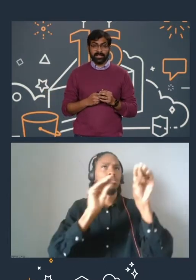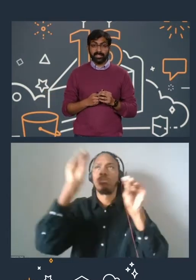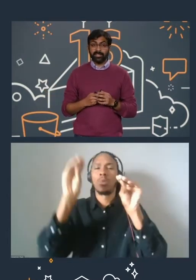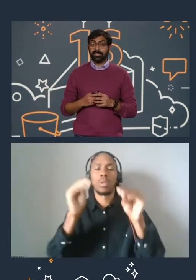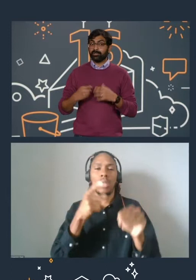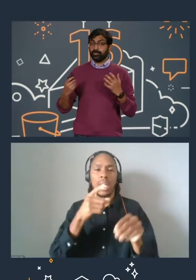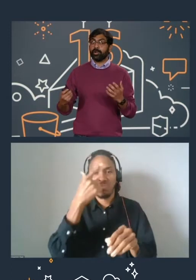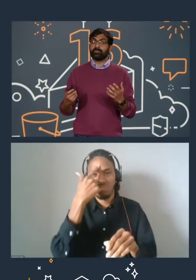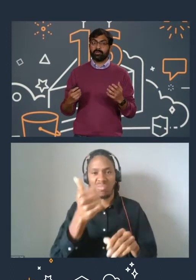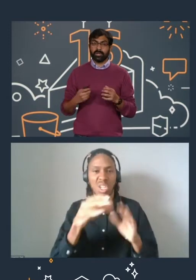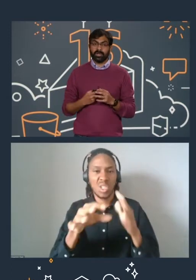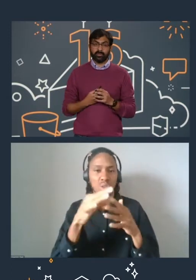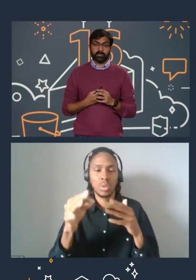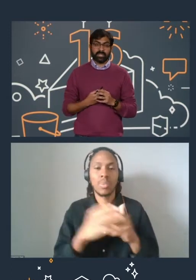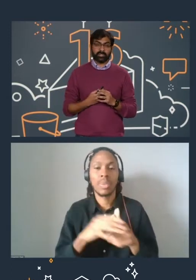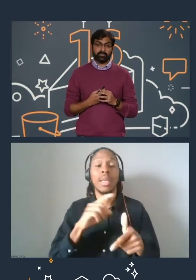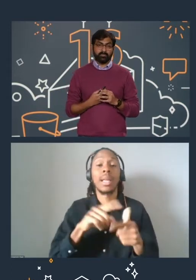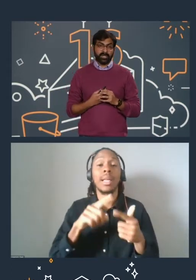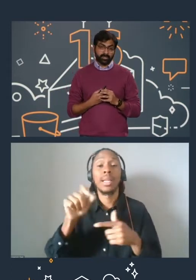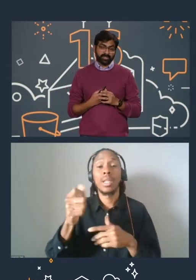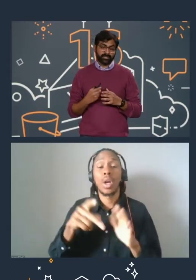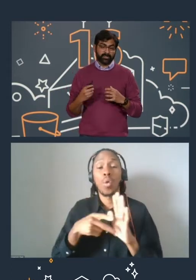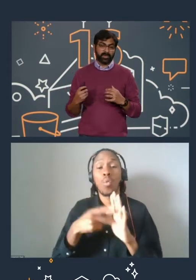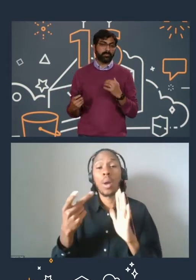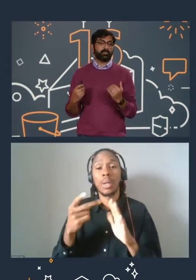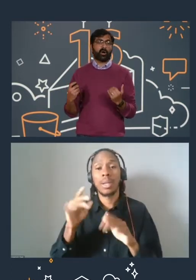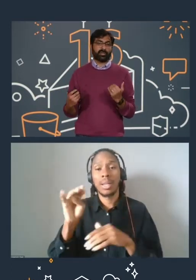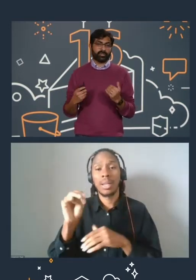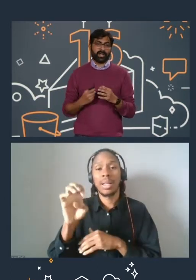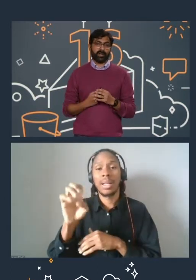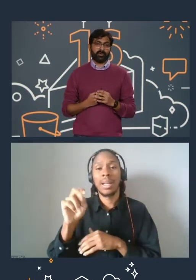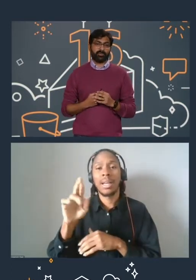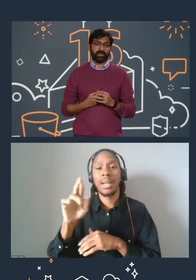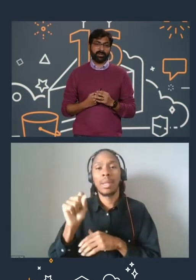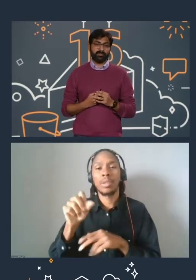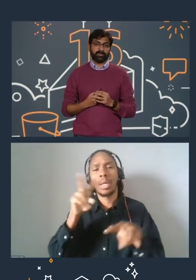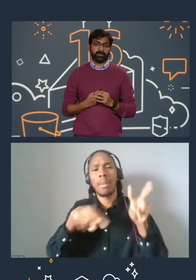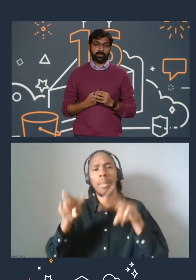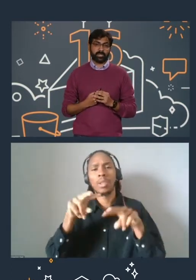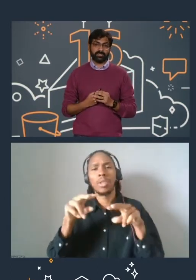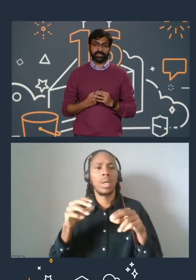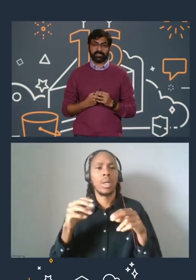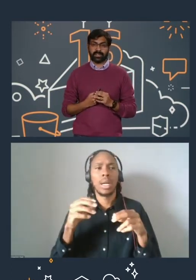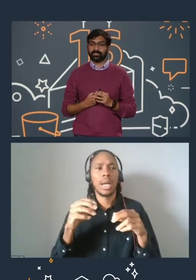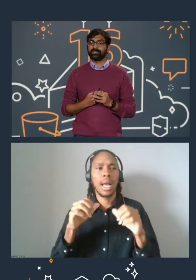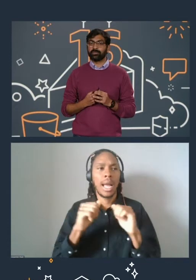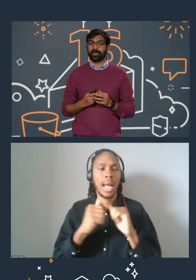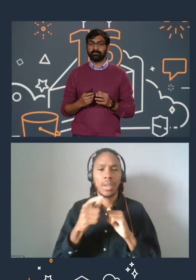And then they turn on the replication metrics to be able to monitor how their replication status is doing.